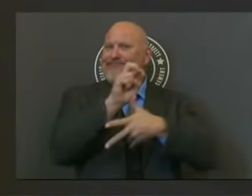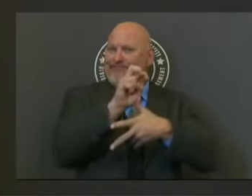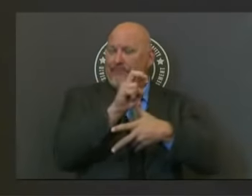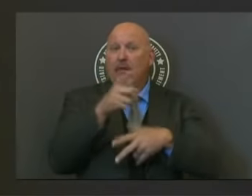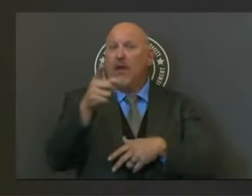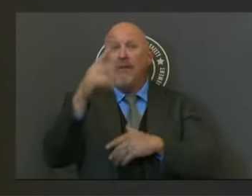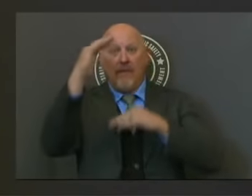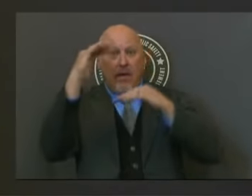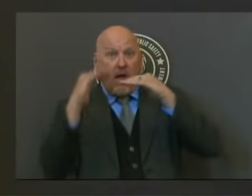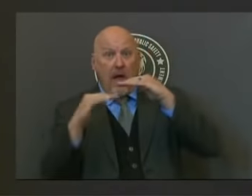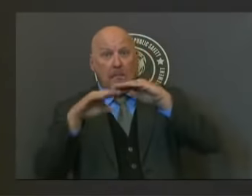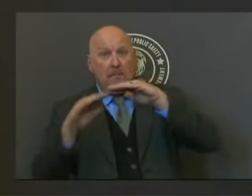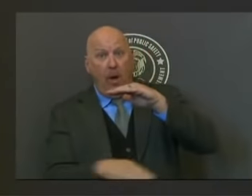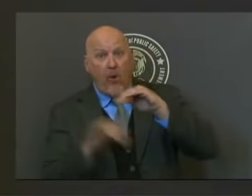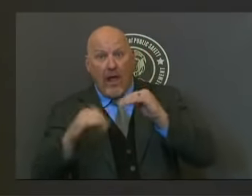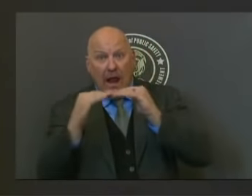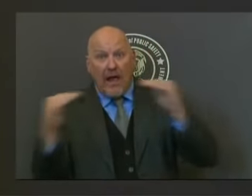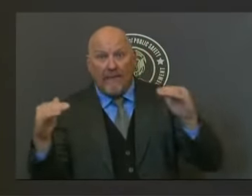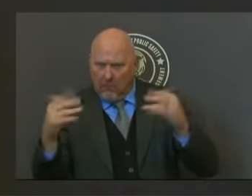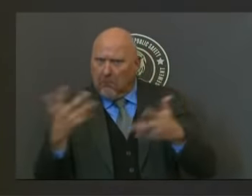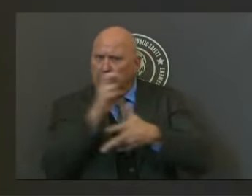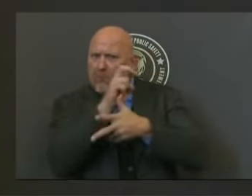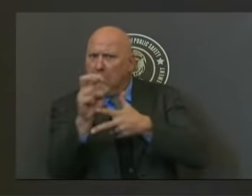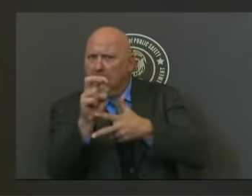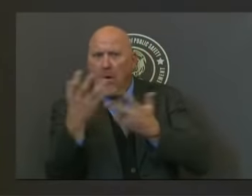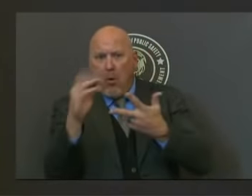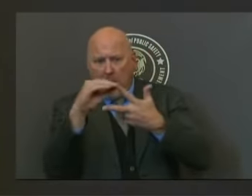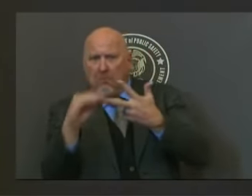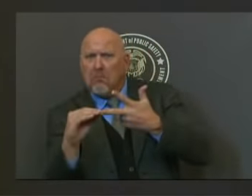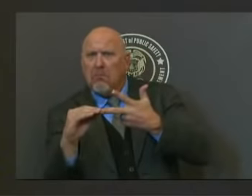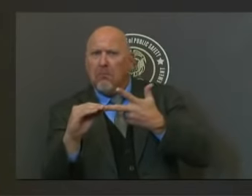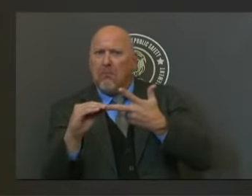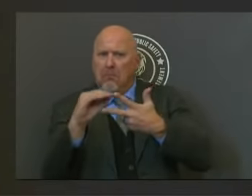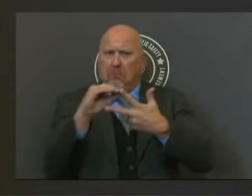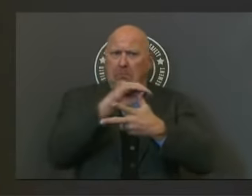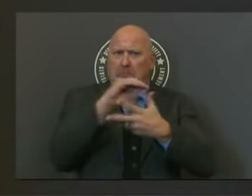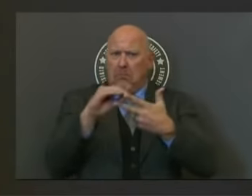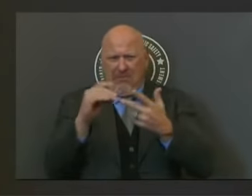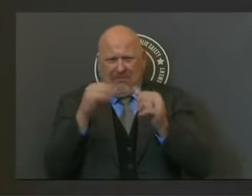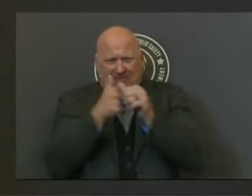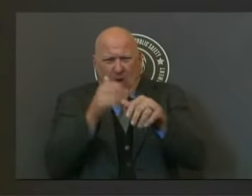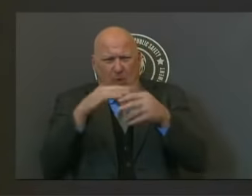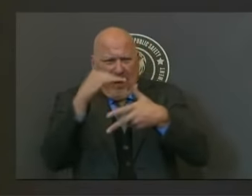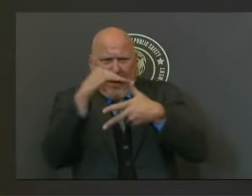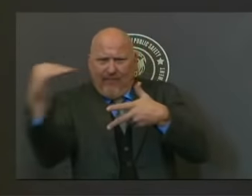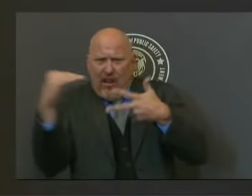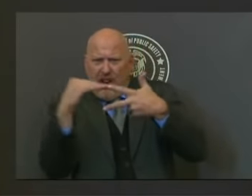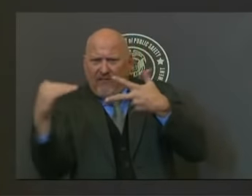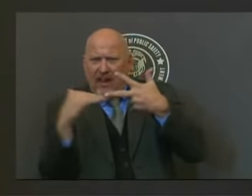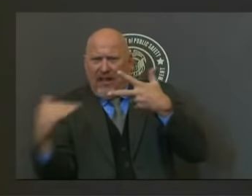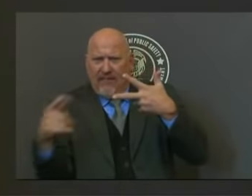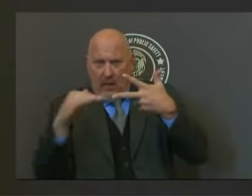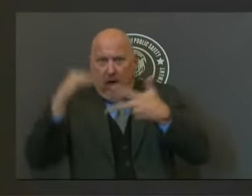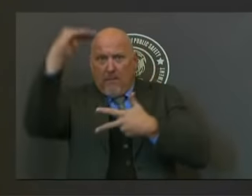I would also invite you to